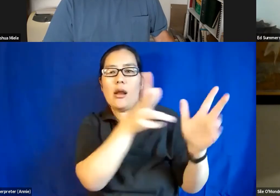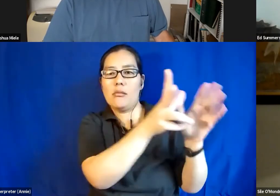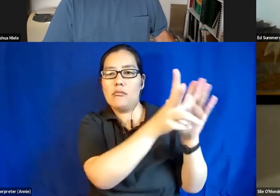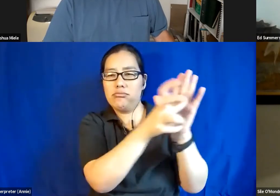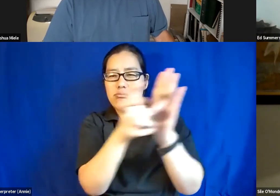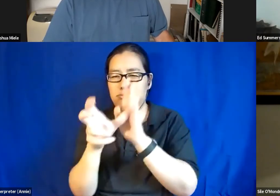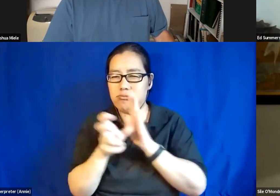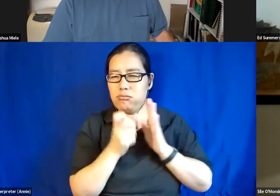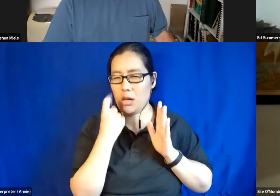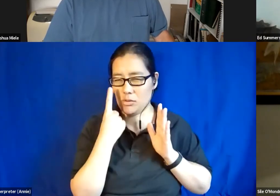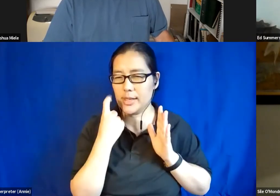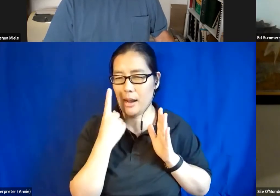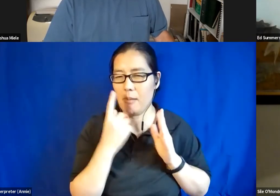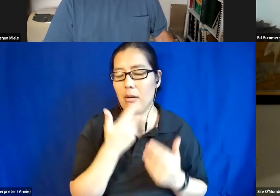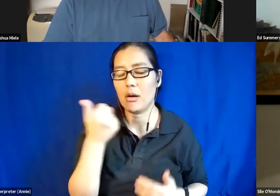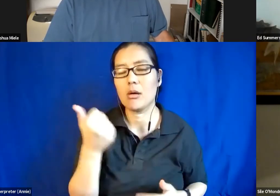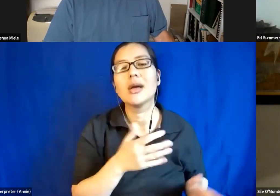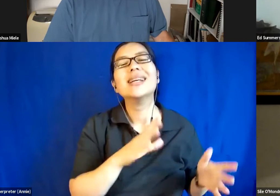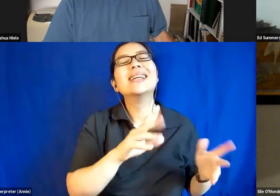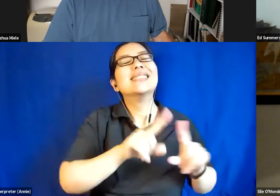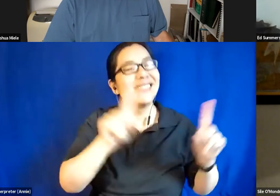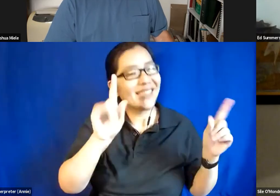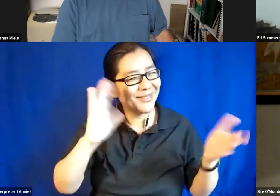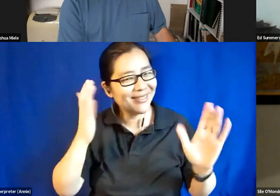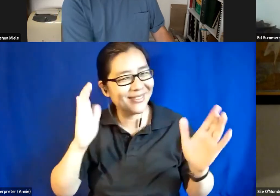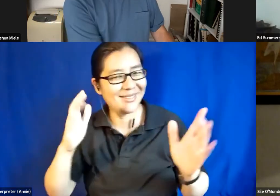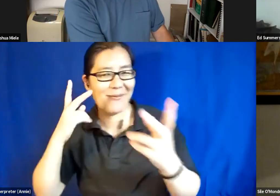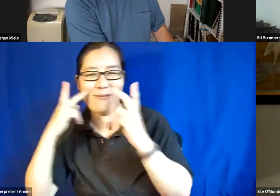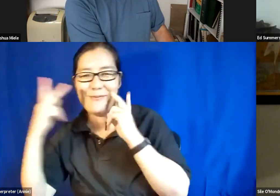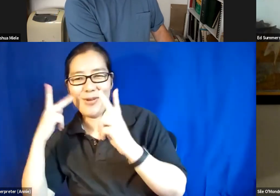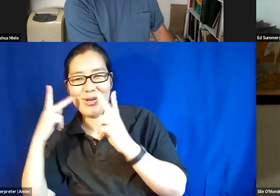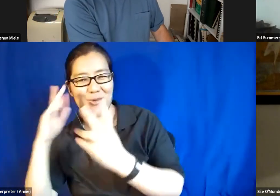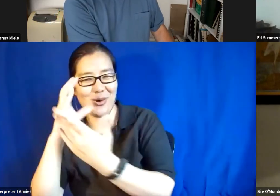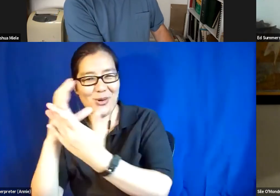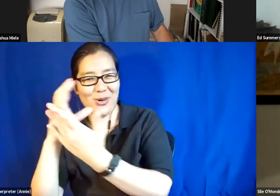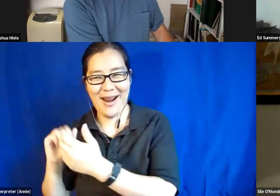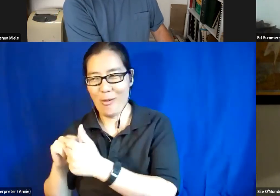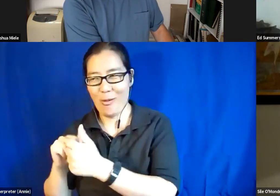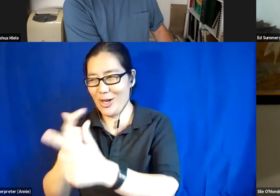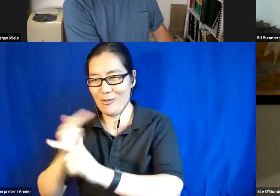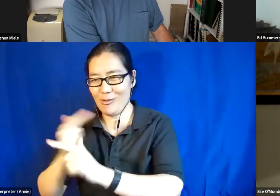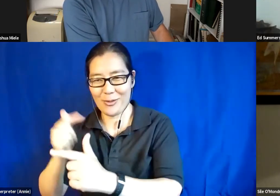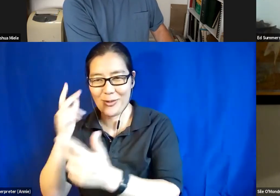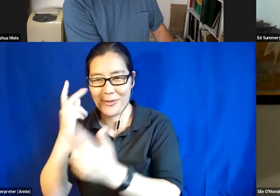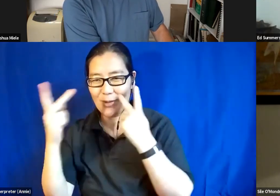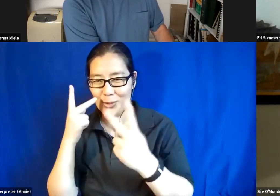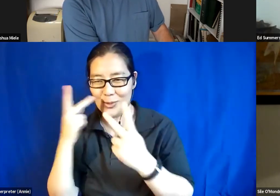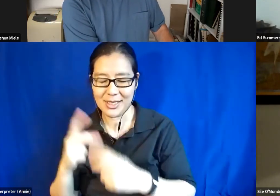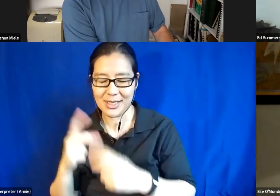different way to the way you think about the visual image. That's just one thing. But I also wanted to sort